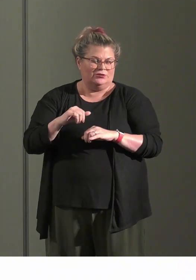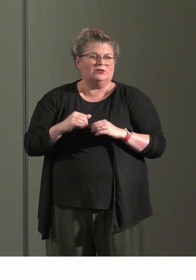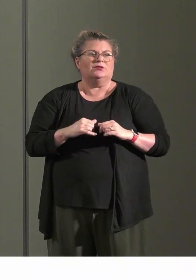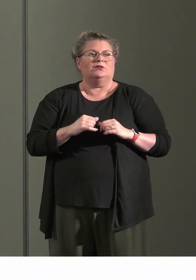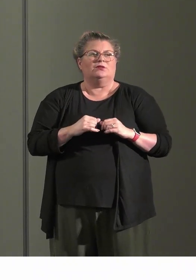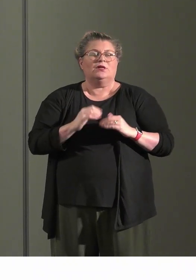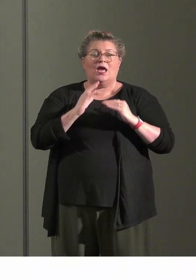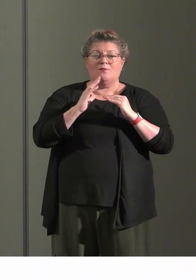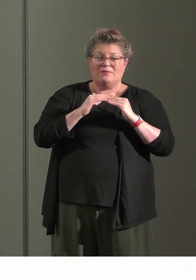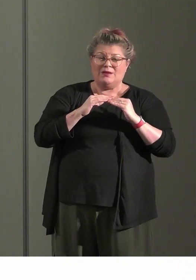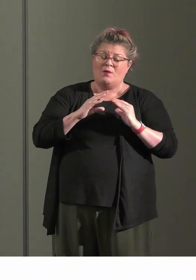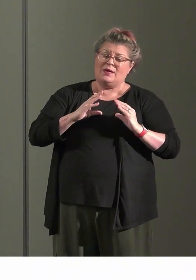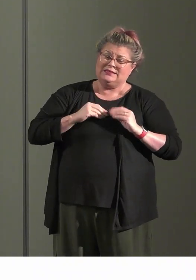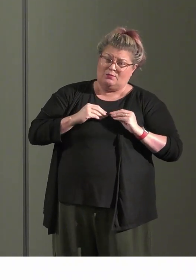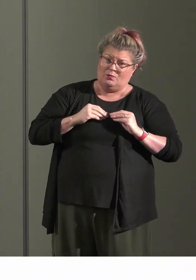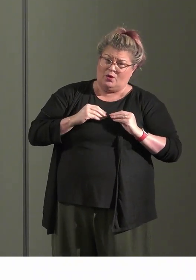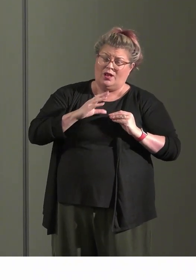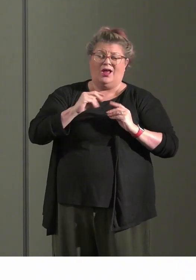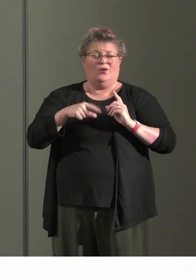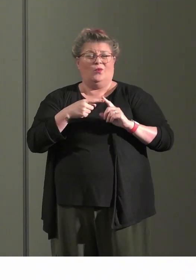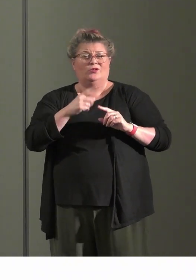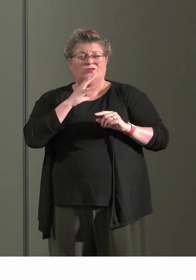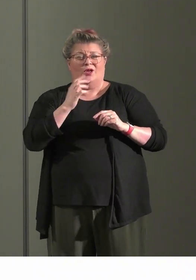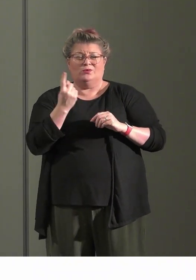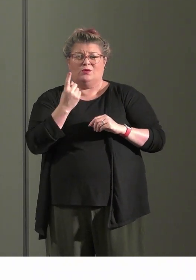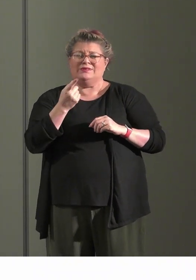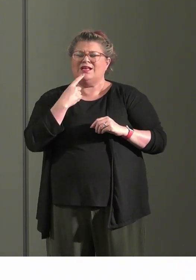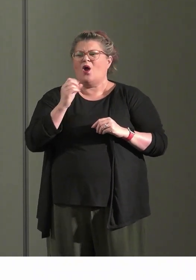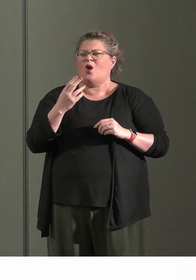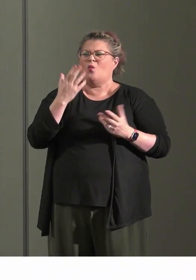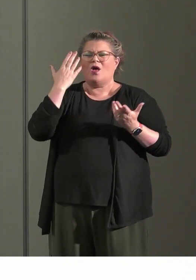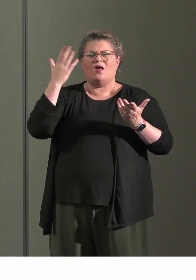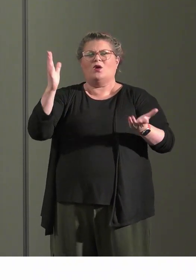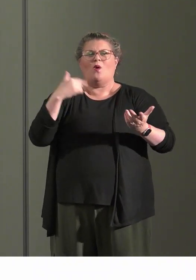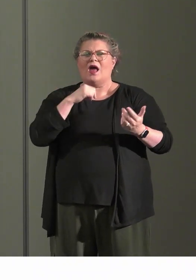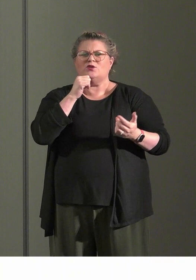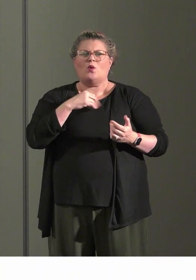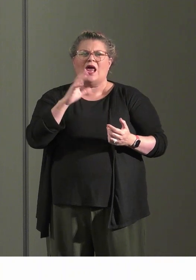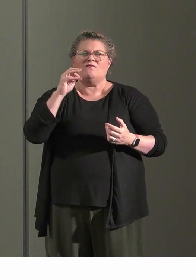Minimum acceptable you talk to somebody they say I don't have a ramp I built it to code.